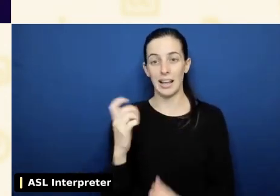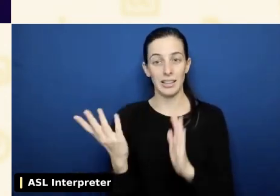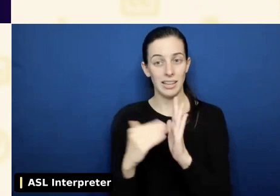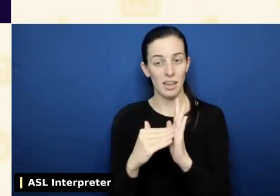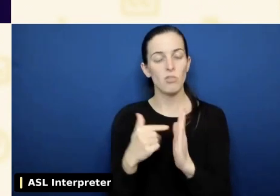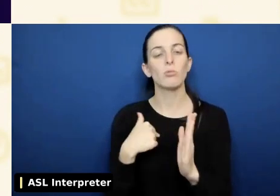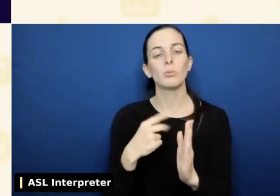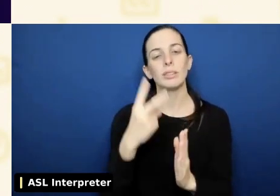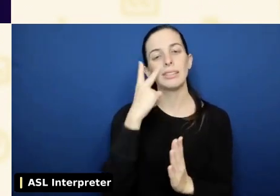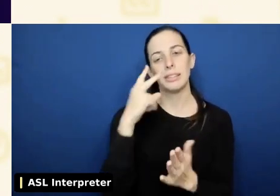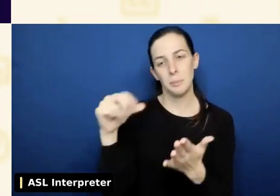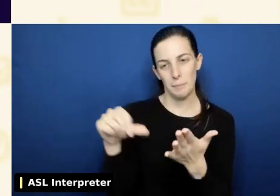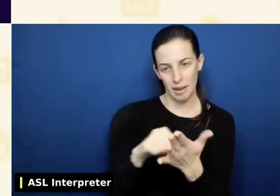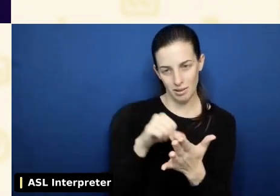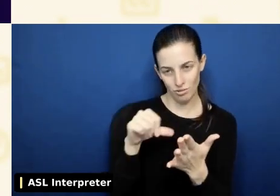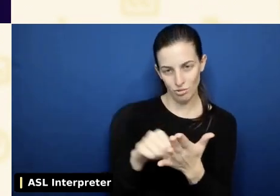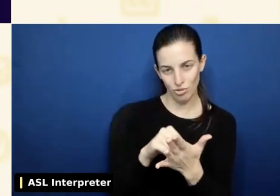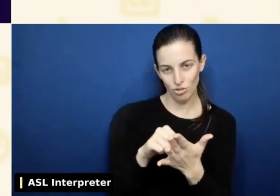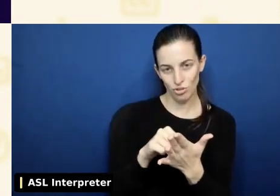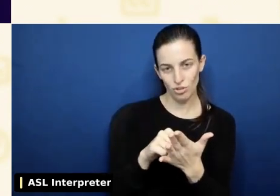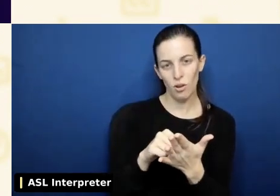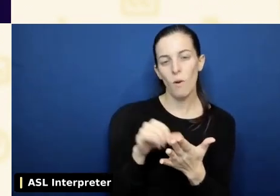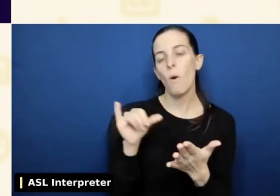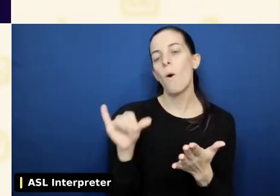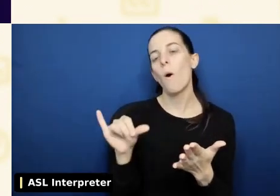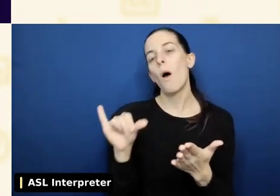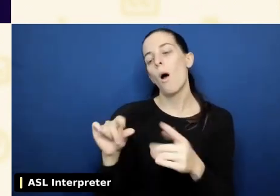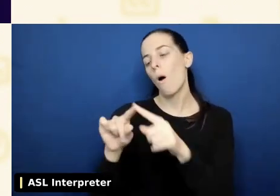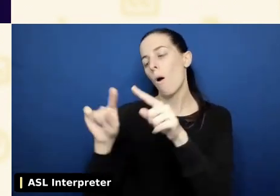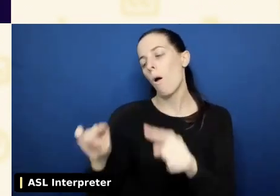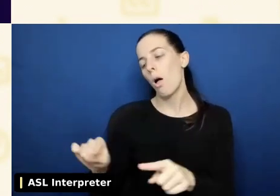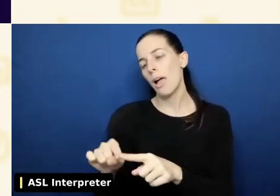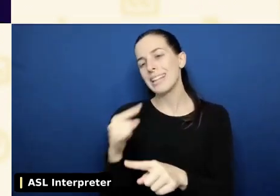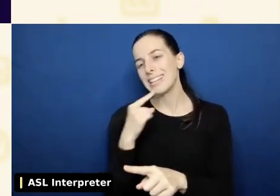and I can see, oh, I have a search icon at the top,